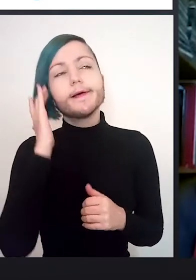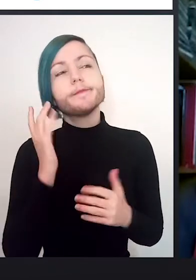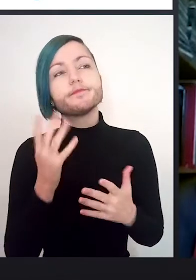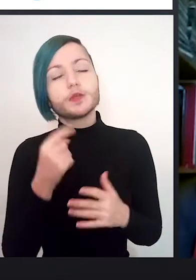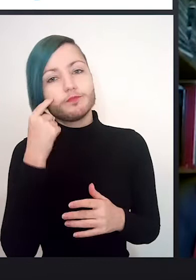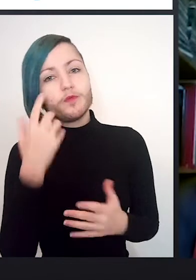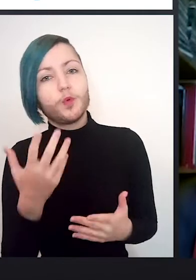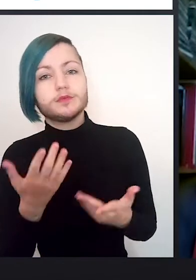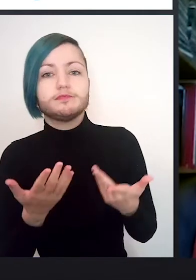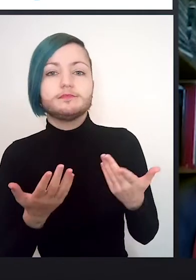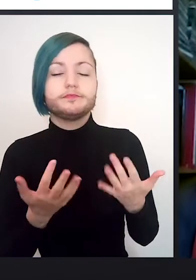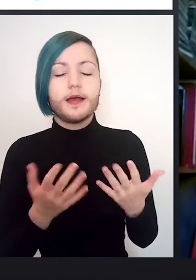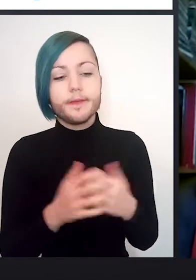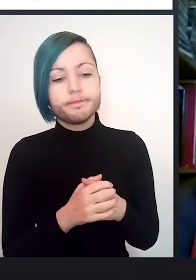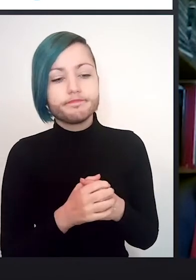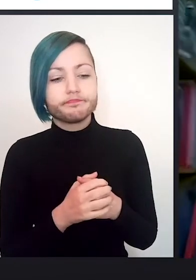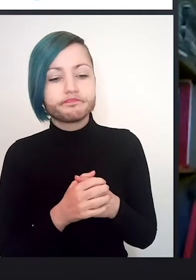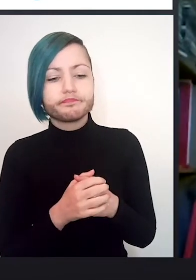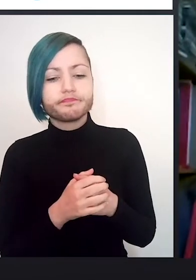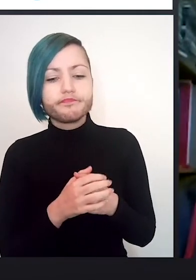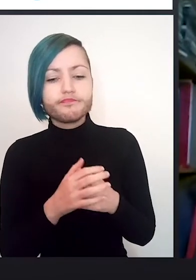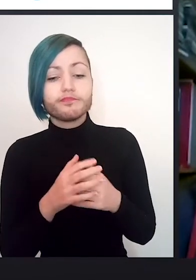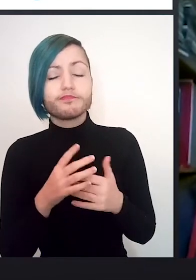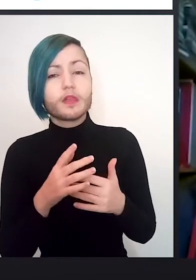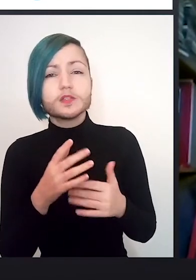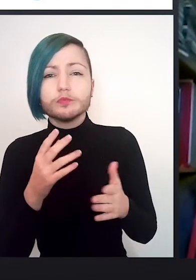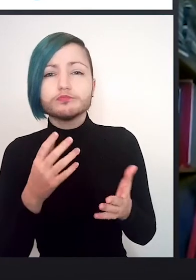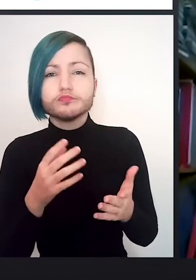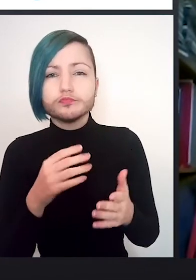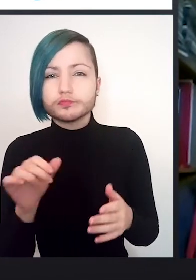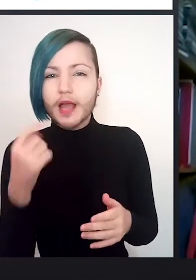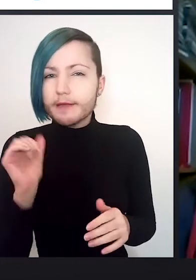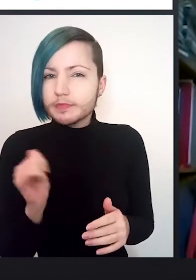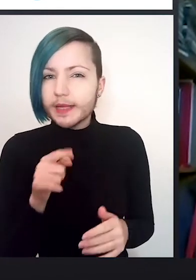Obviously at the moment you probably had to have hormone blocking injection to reduce